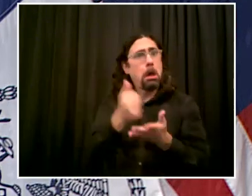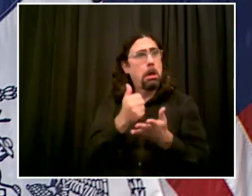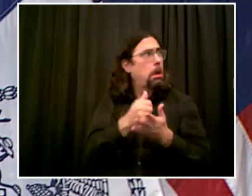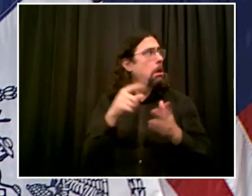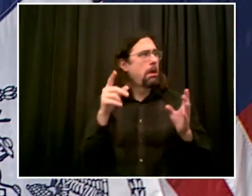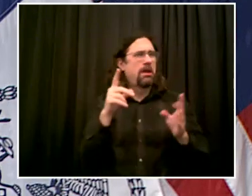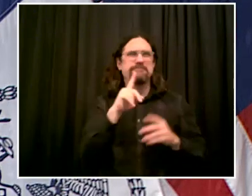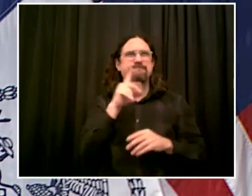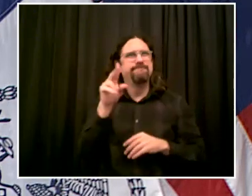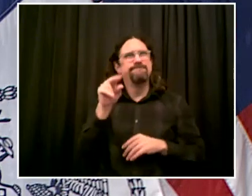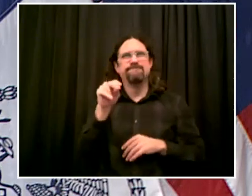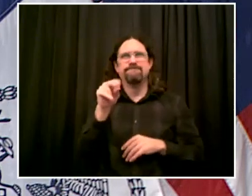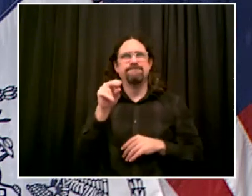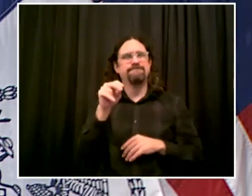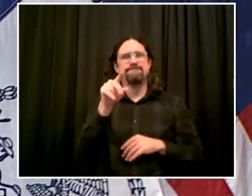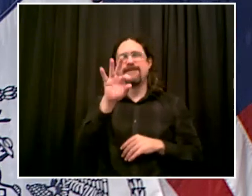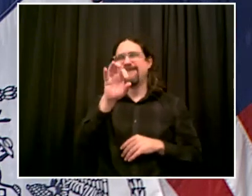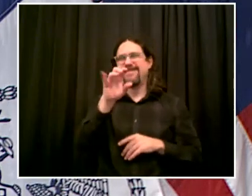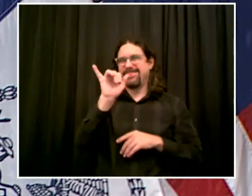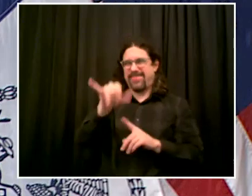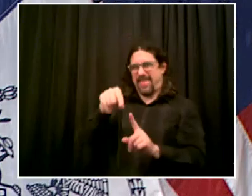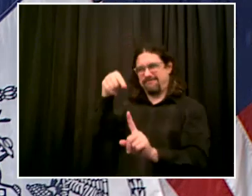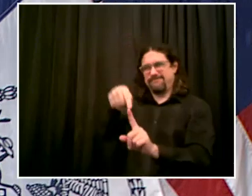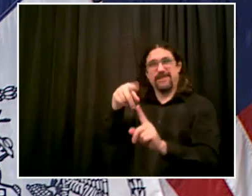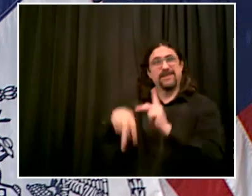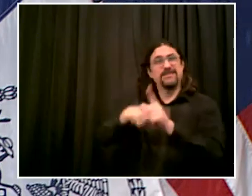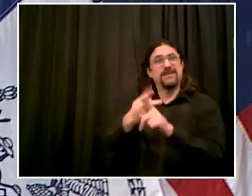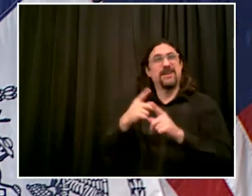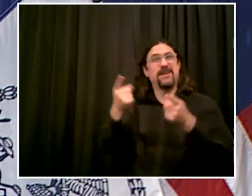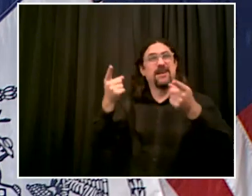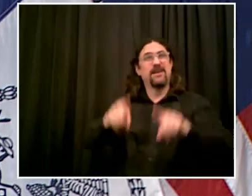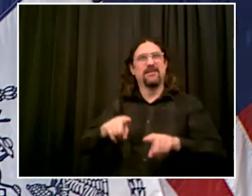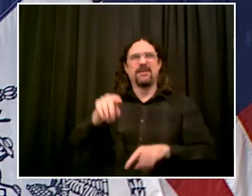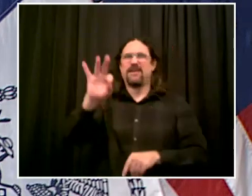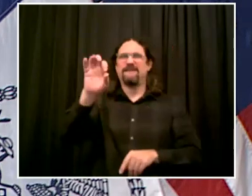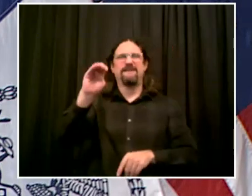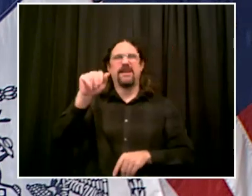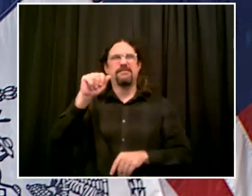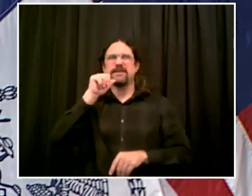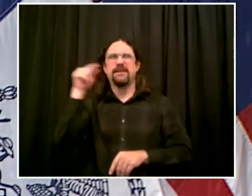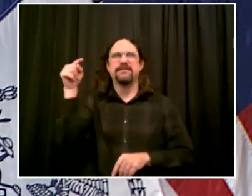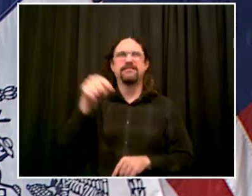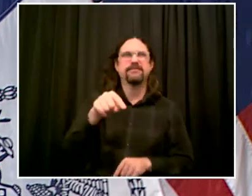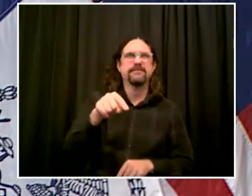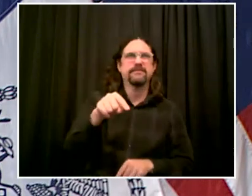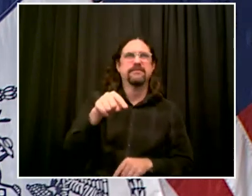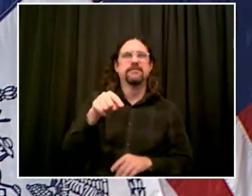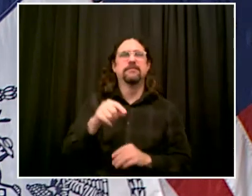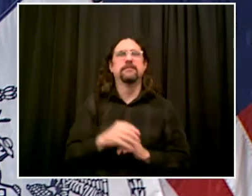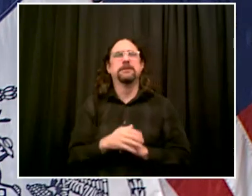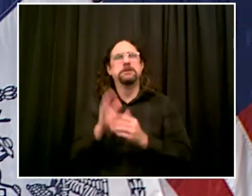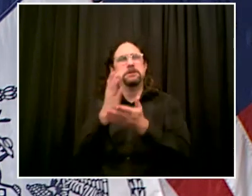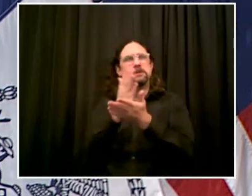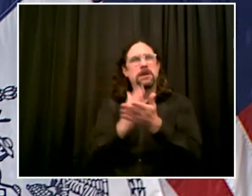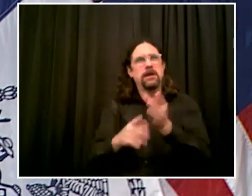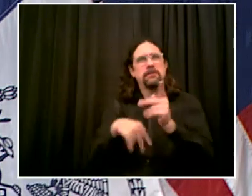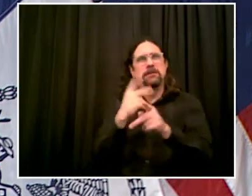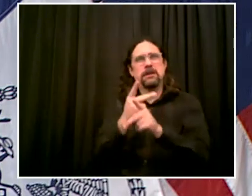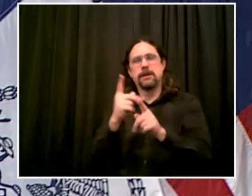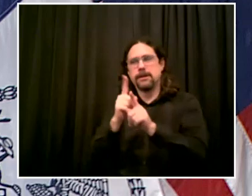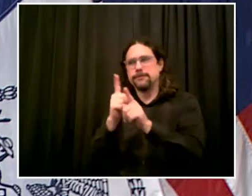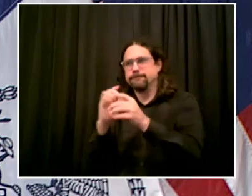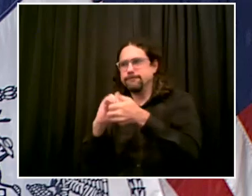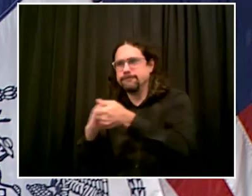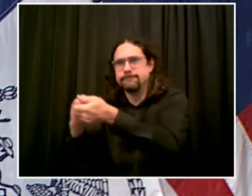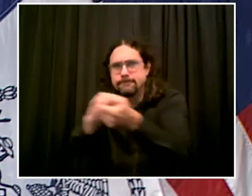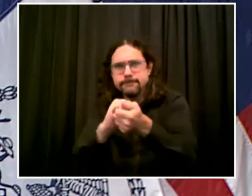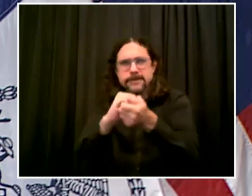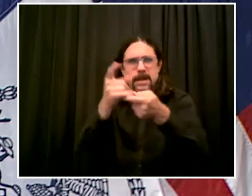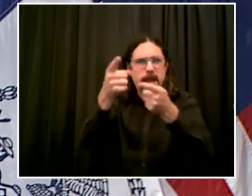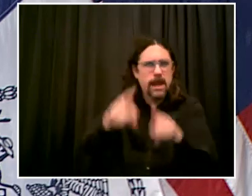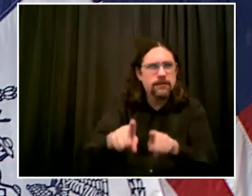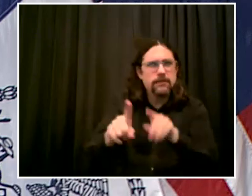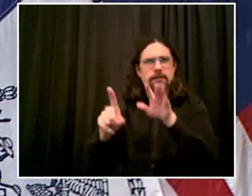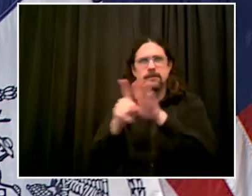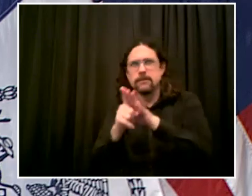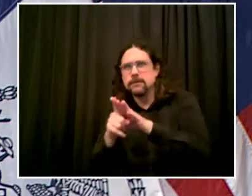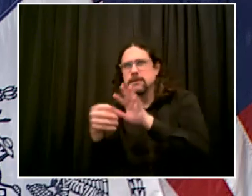ON THIS TYPE OF